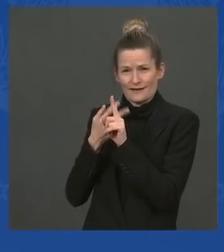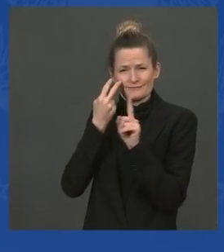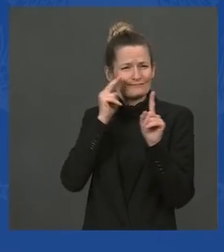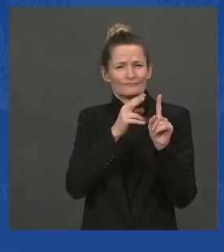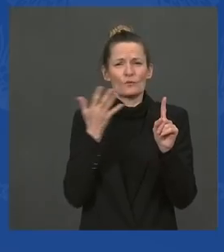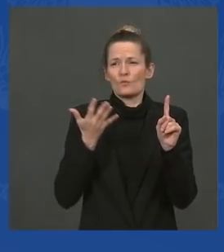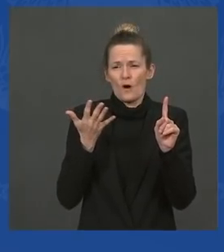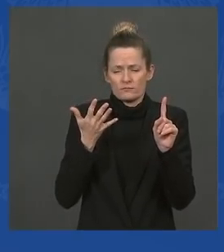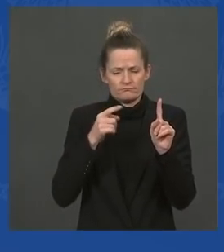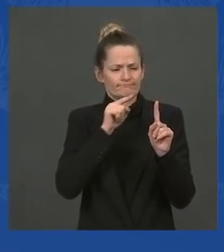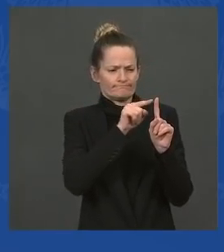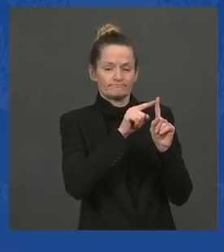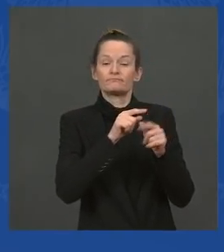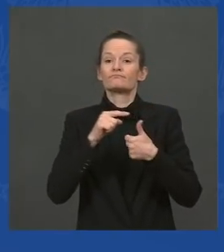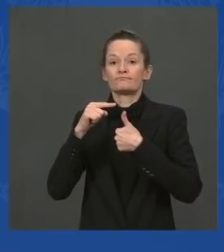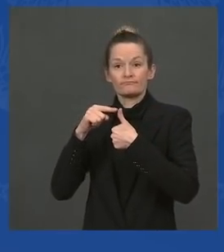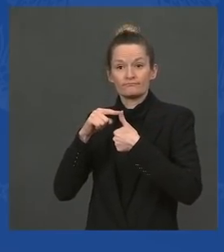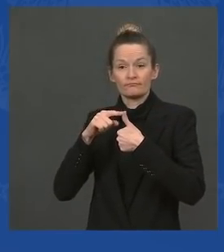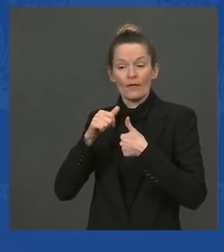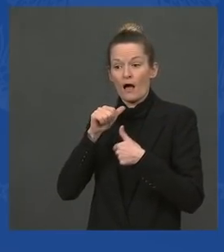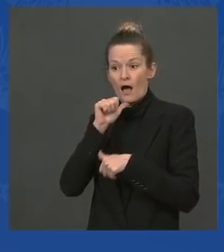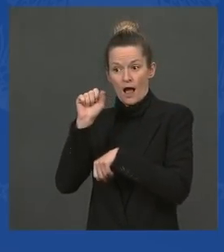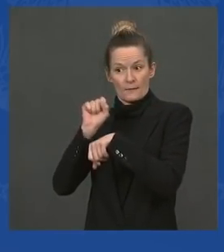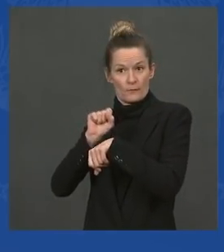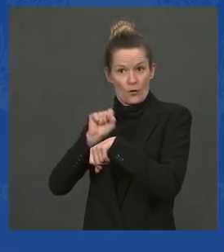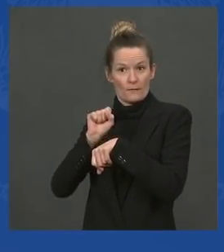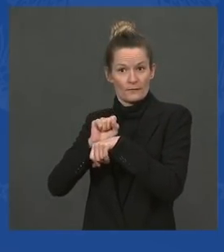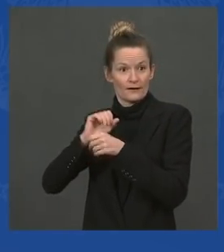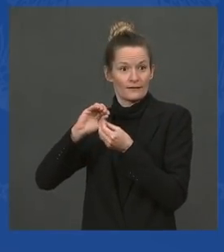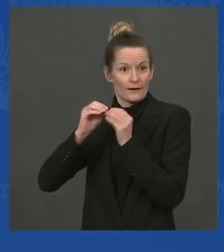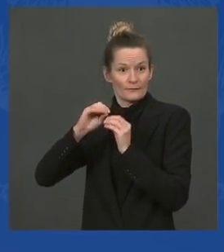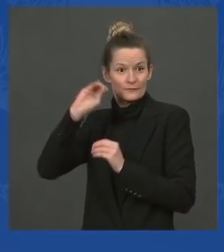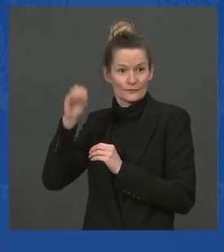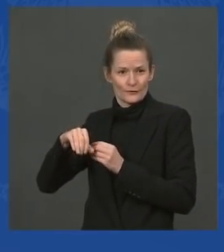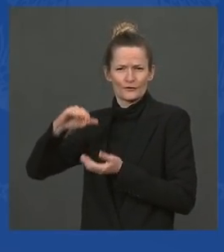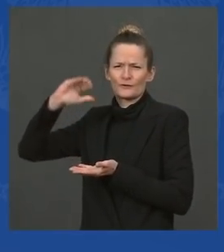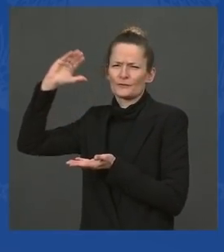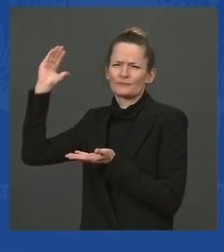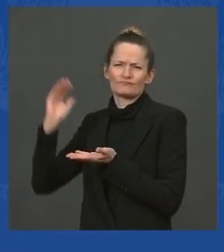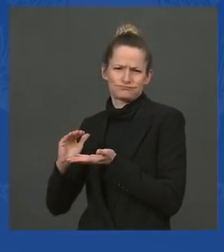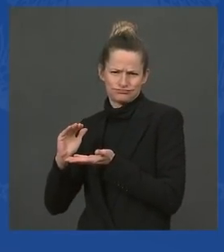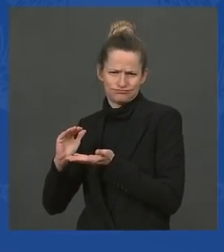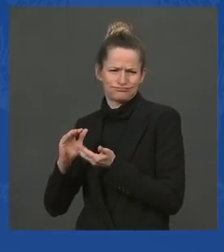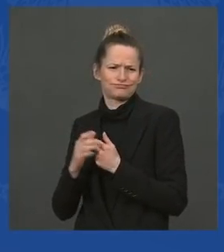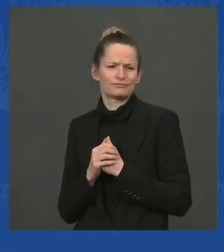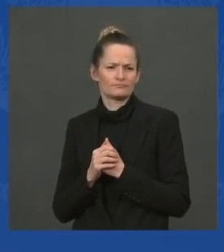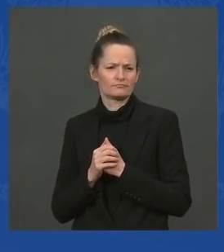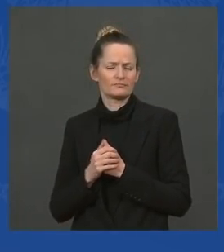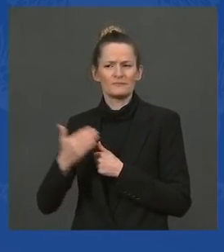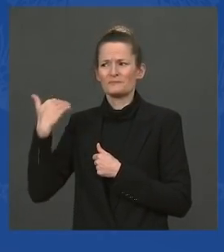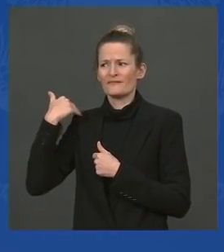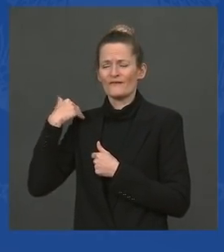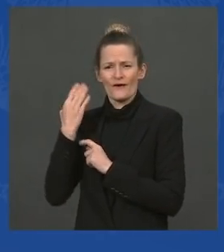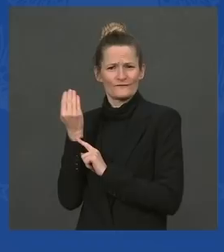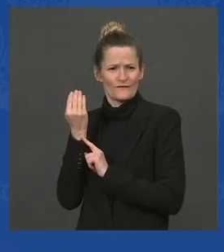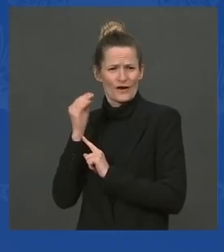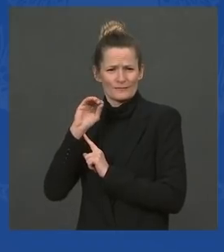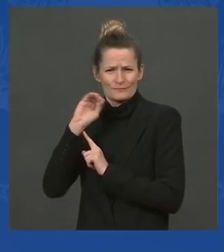faster than everyone expected. When we started at this job, it was over 14 percent. Wages are rising, disposable income is up,